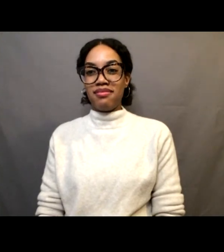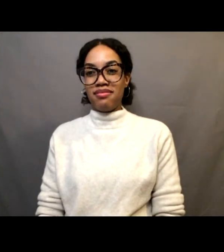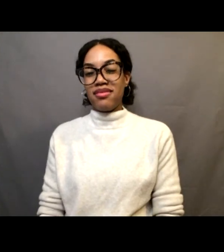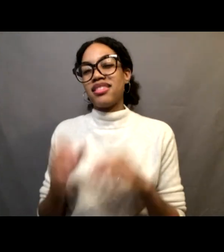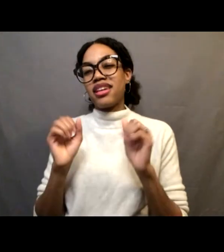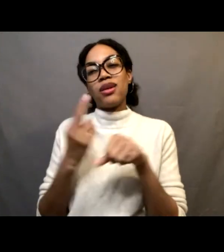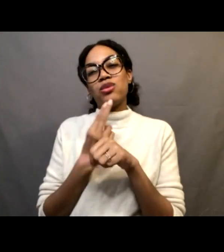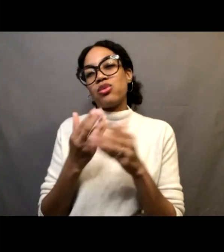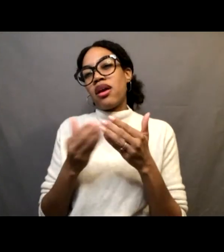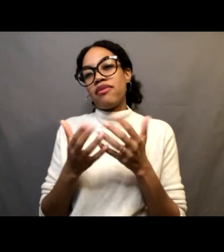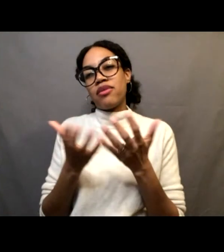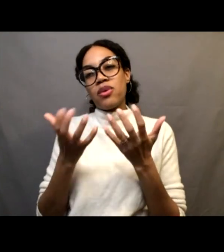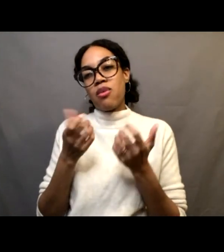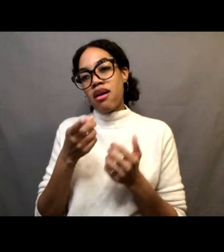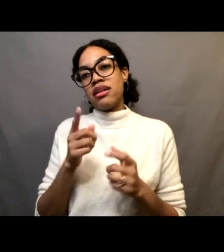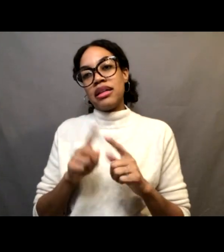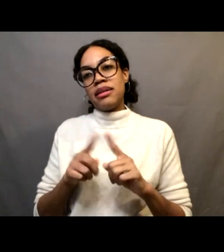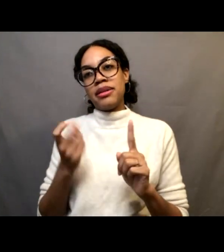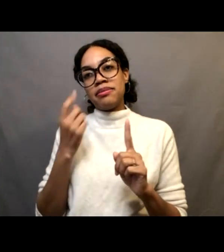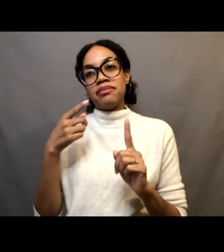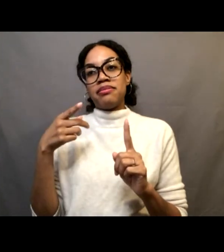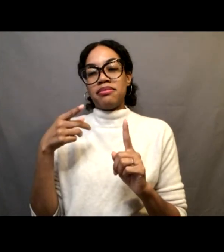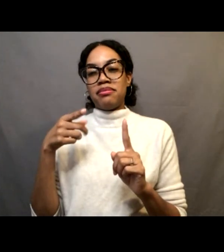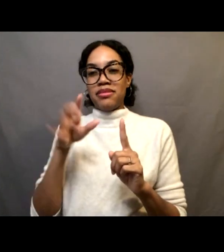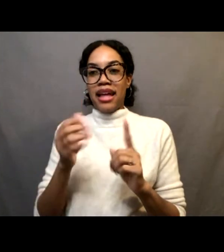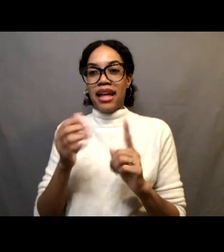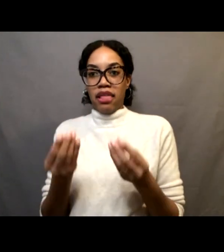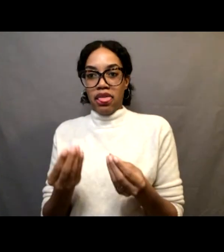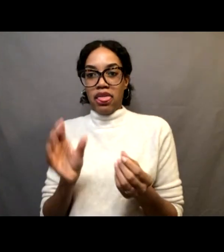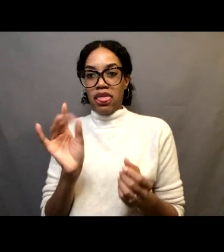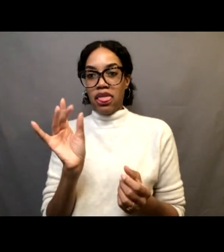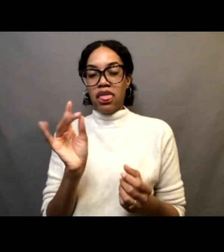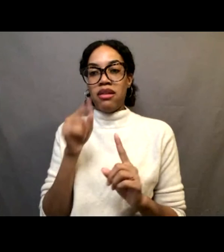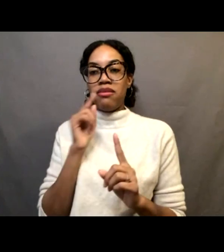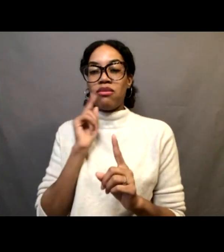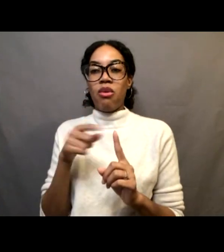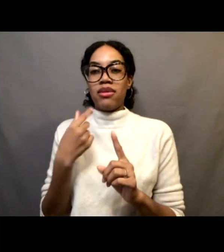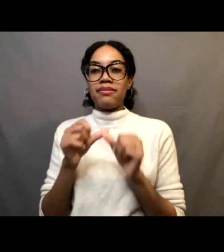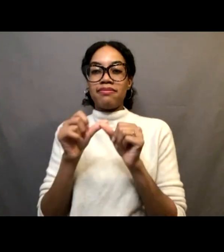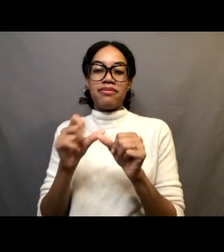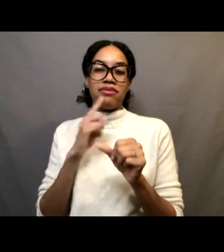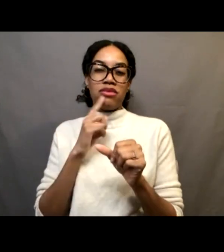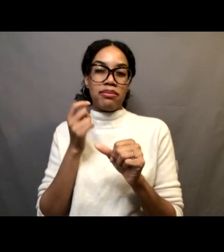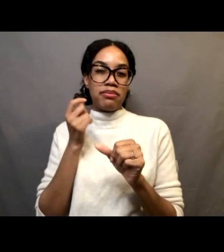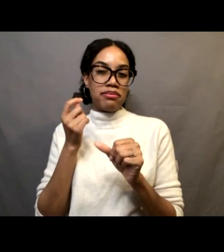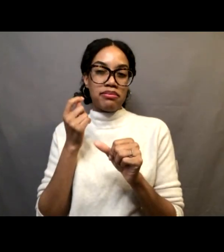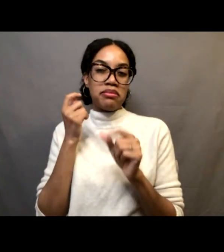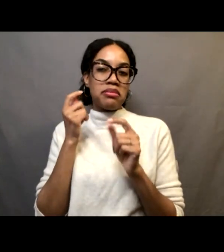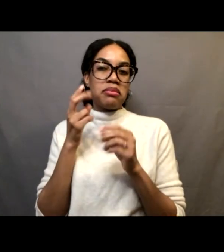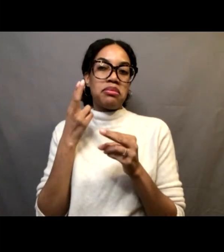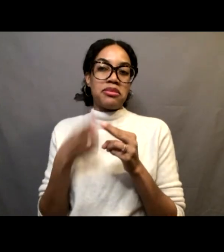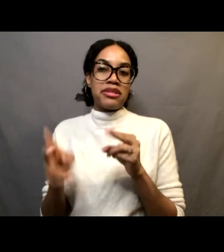So my Play-Doh only going to last a little while but I want to make sure that I elevate the house high enough